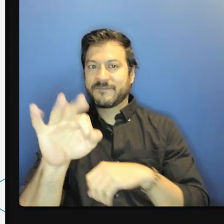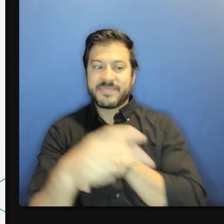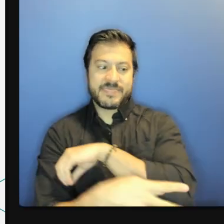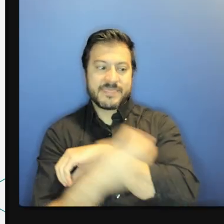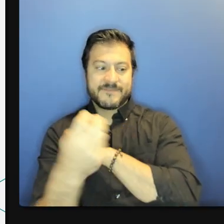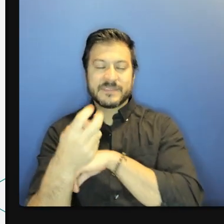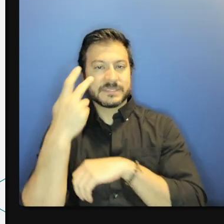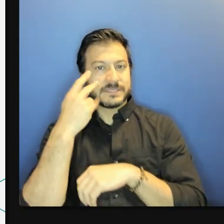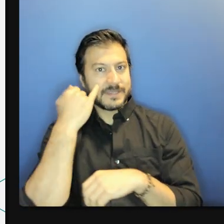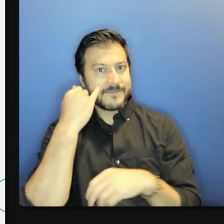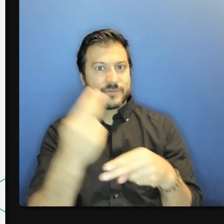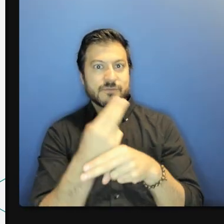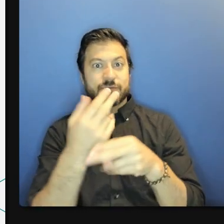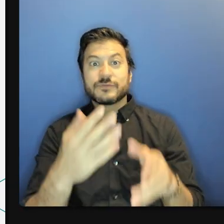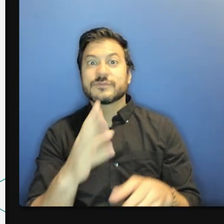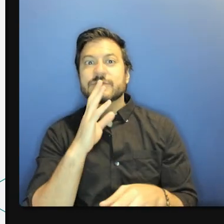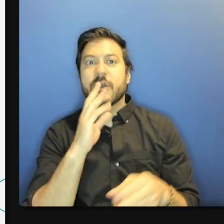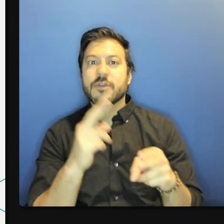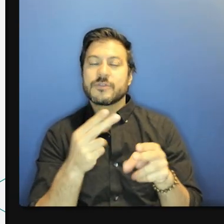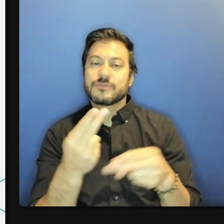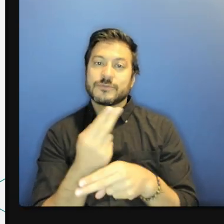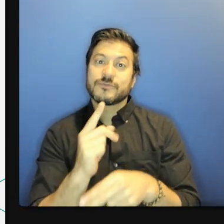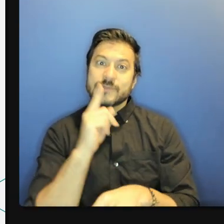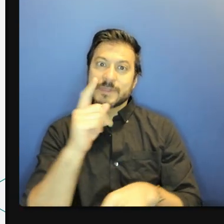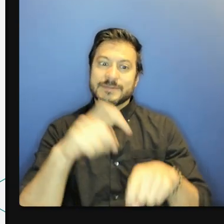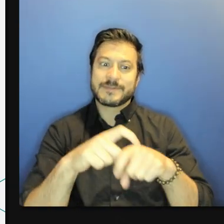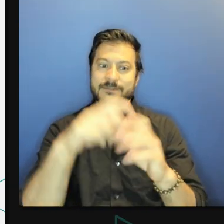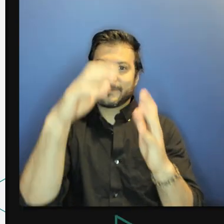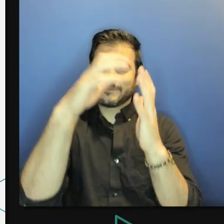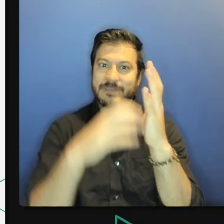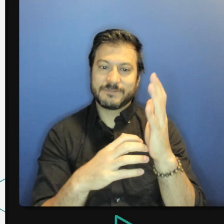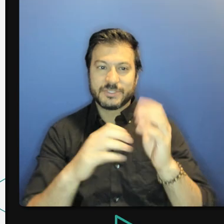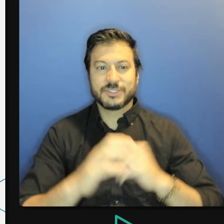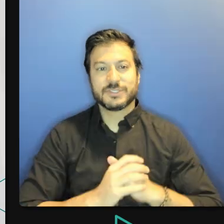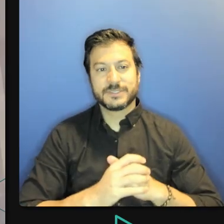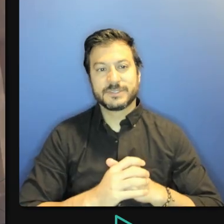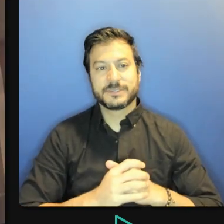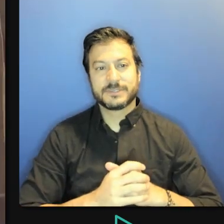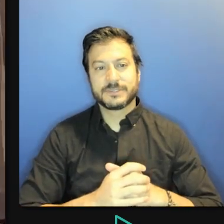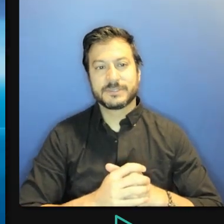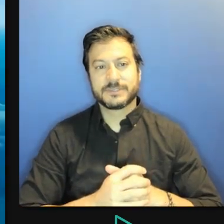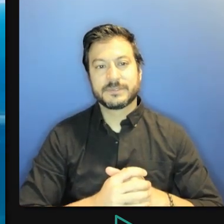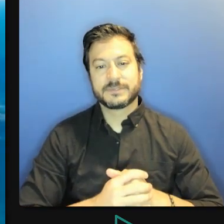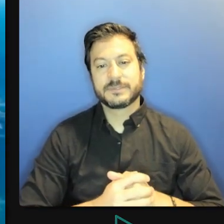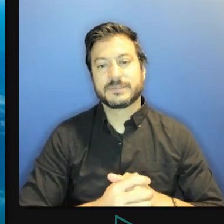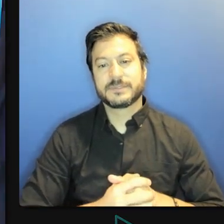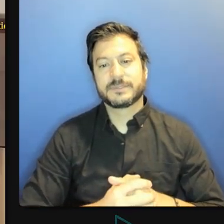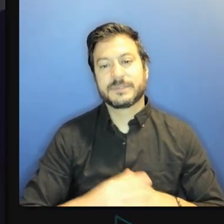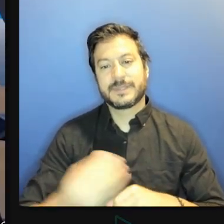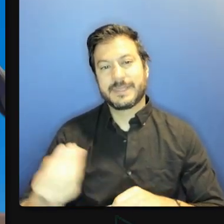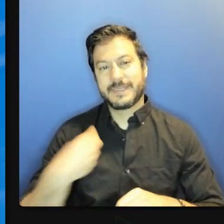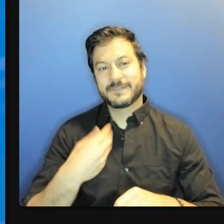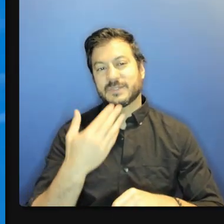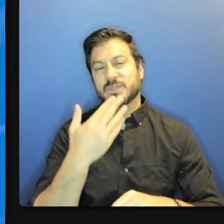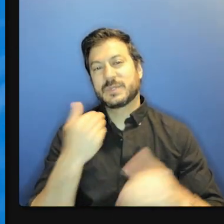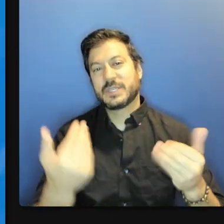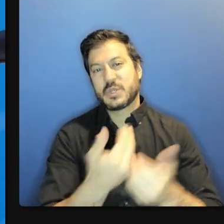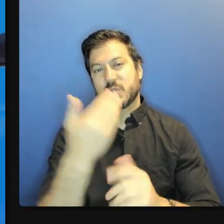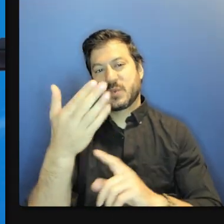showing how users can talk while they play using real-time transcription to facilitate the chat. I gave us a sweet new flag.